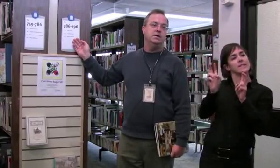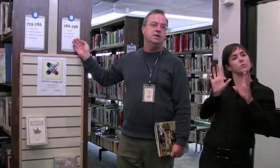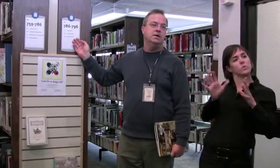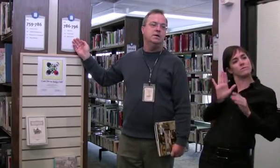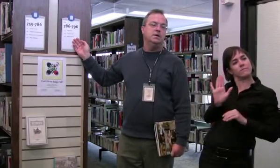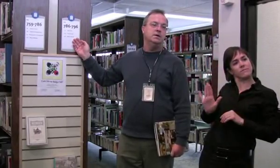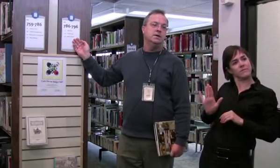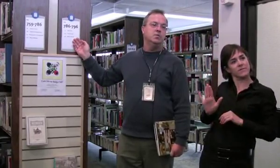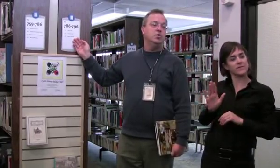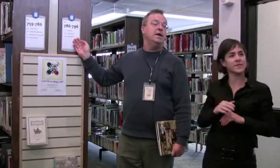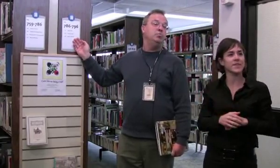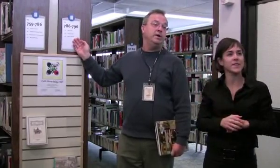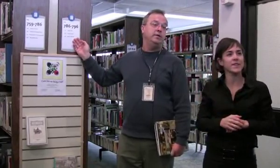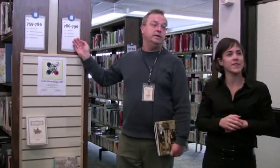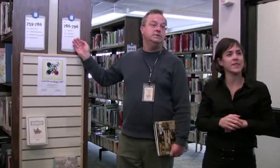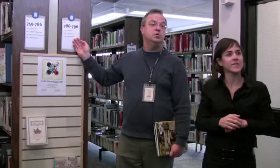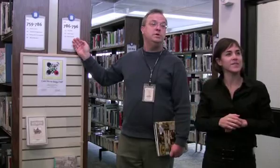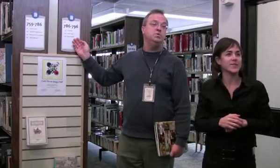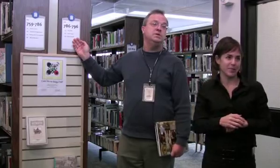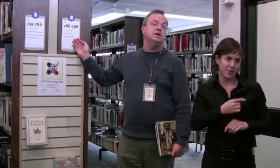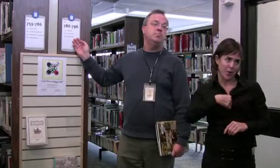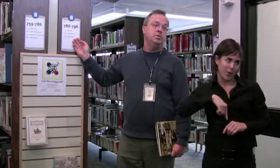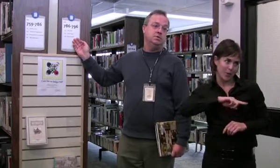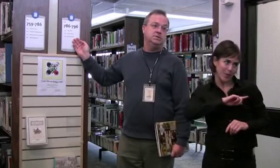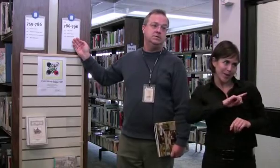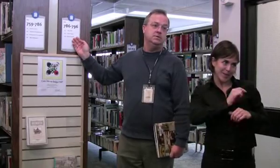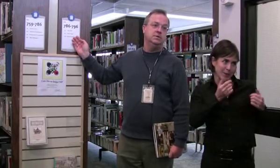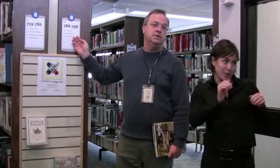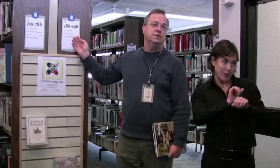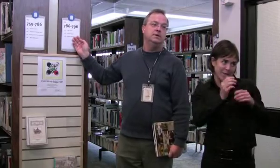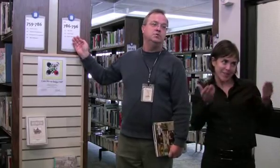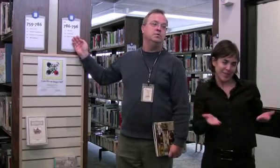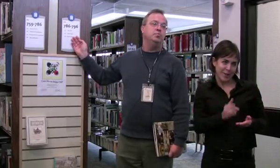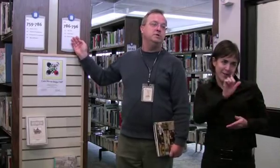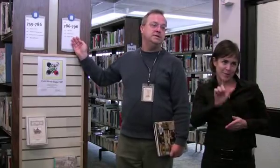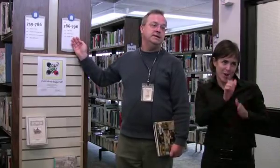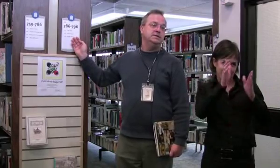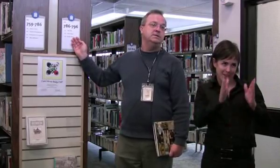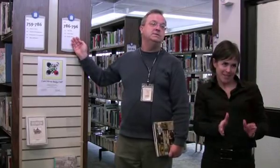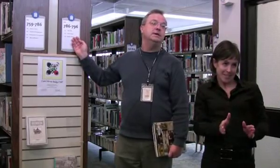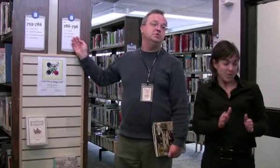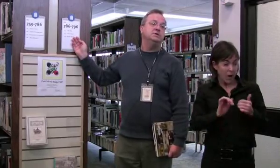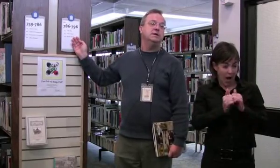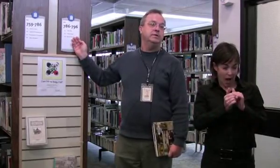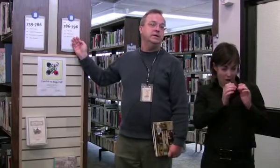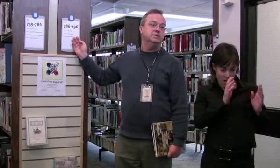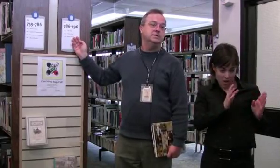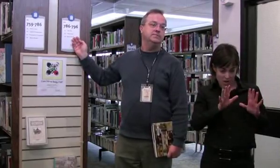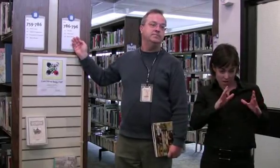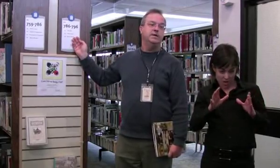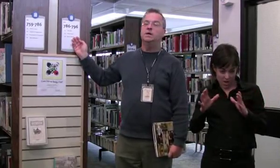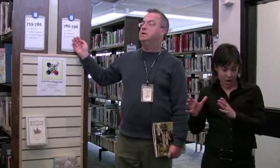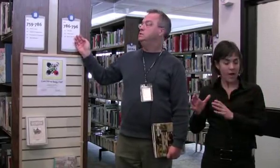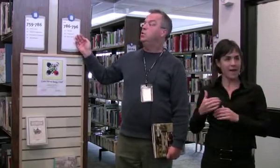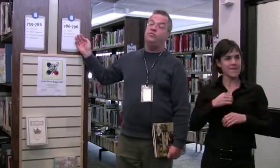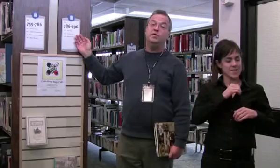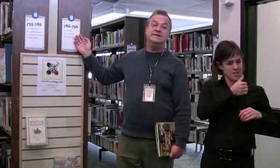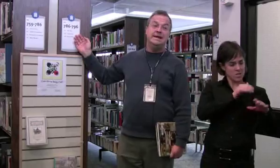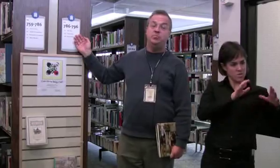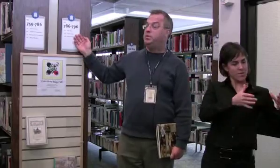what the subject (topic) is. We use numbers to represent subjects.